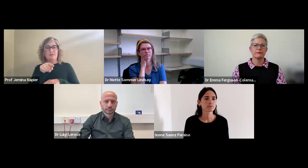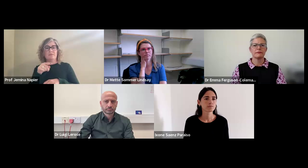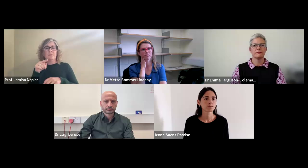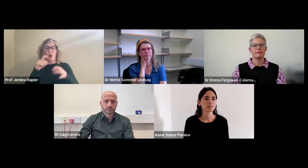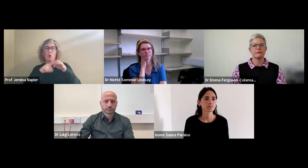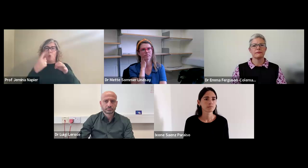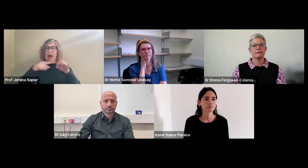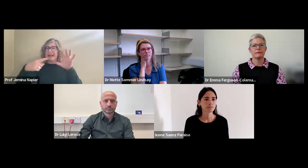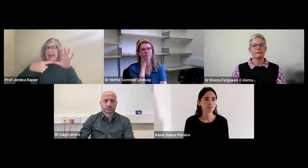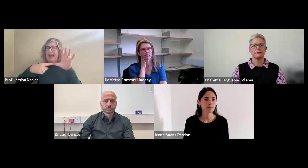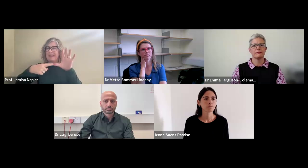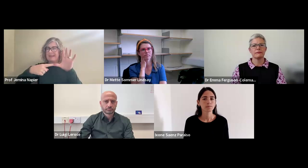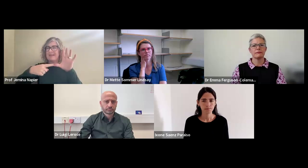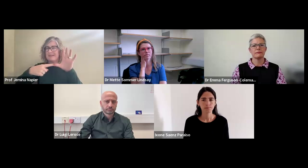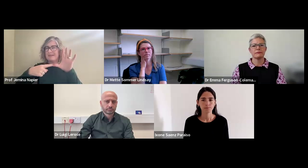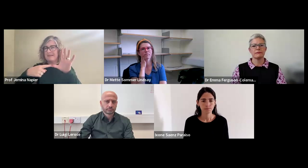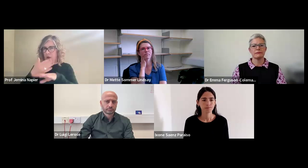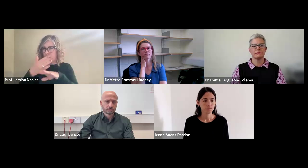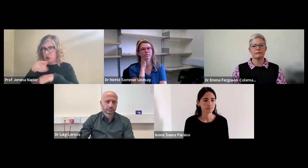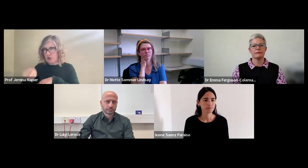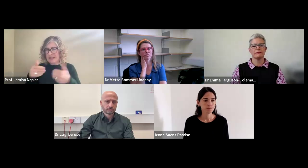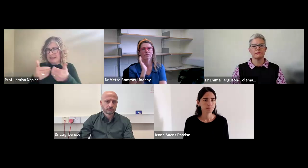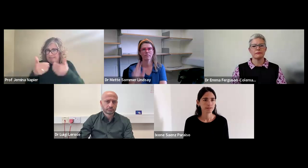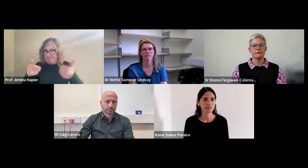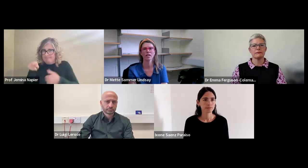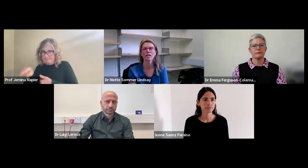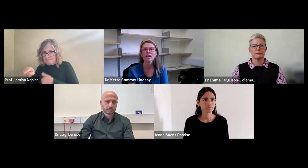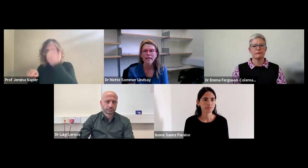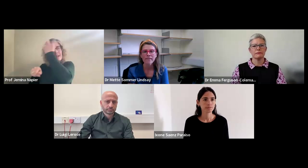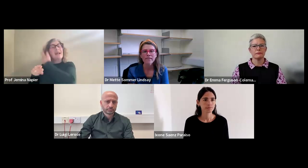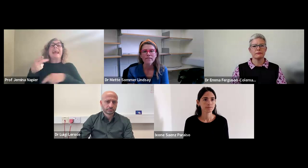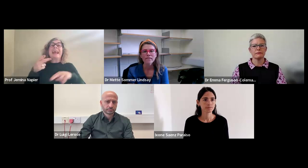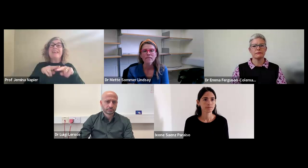chat box that would be the easiest way of doing it so that's there is a Q&A function that's distinct